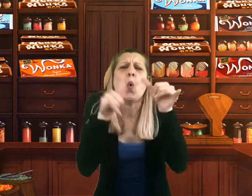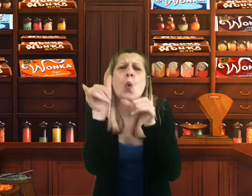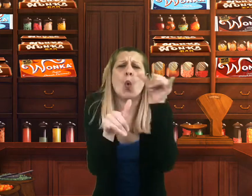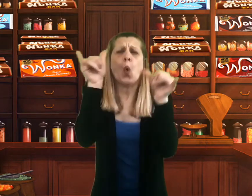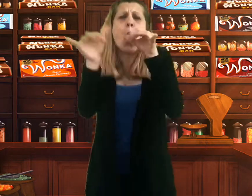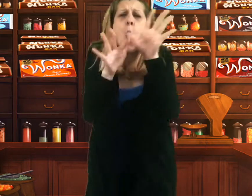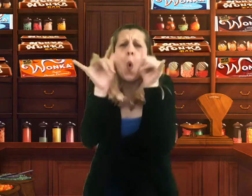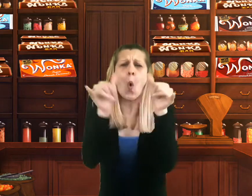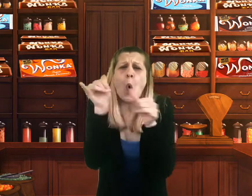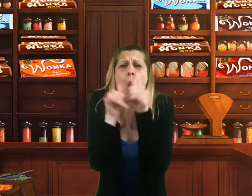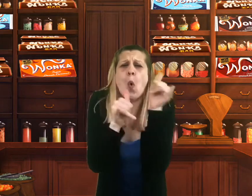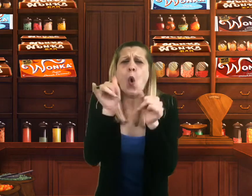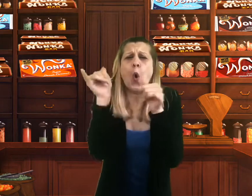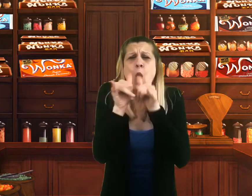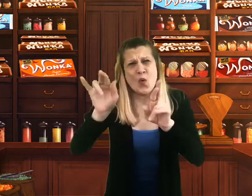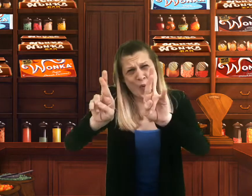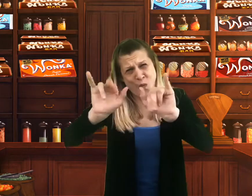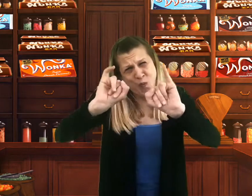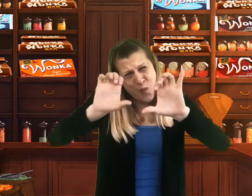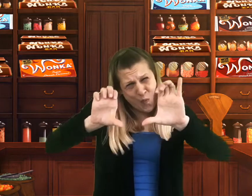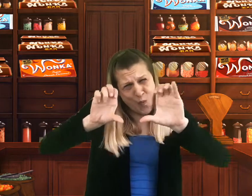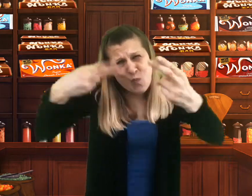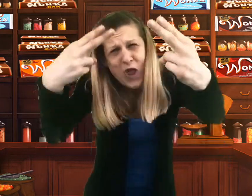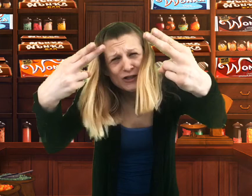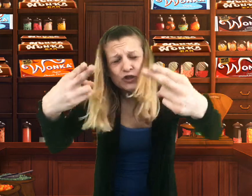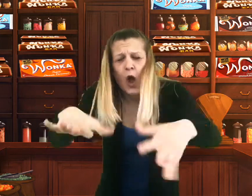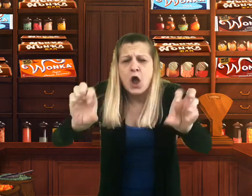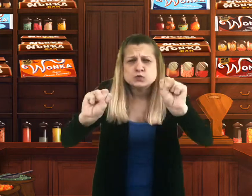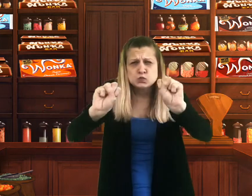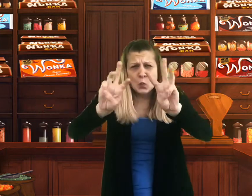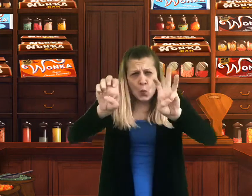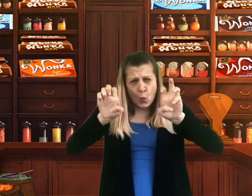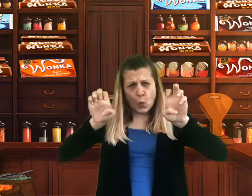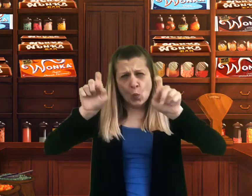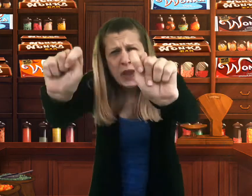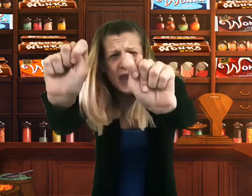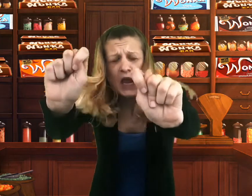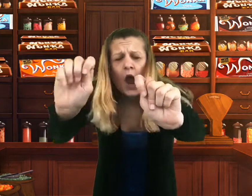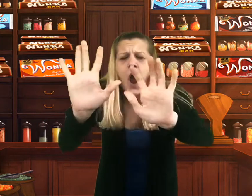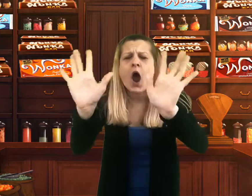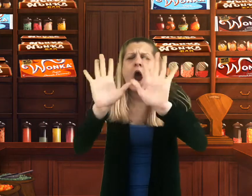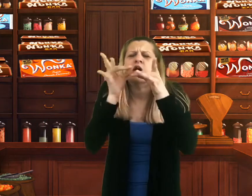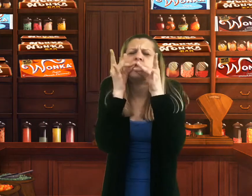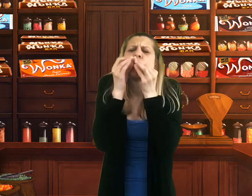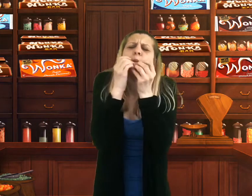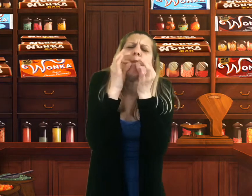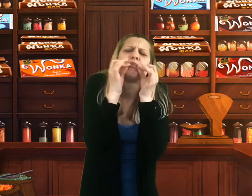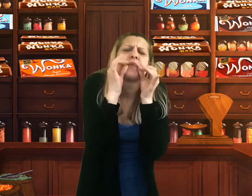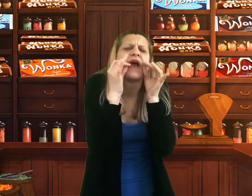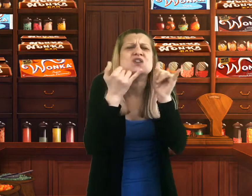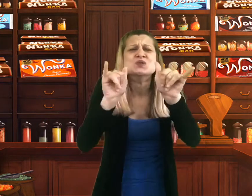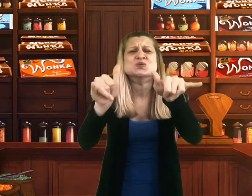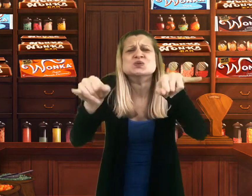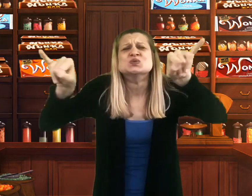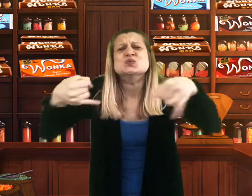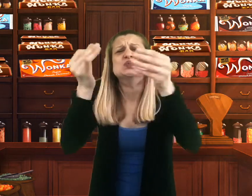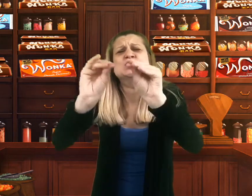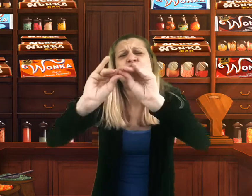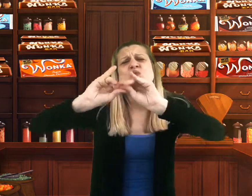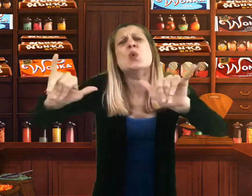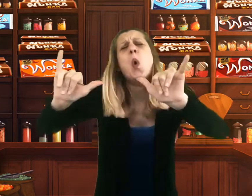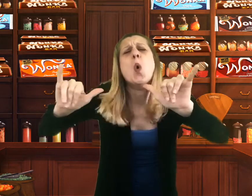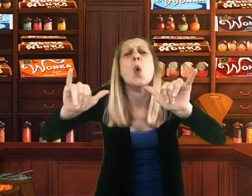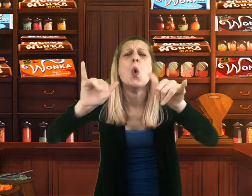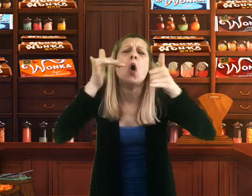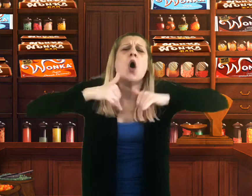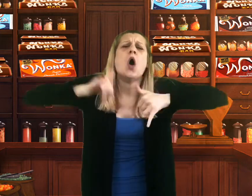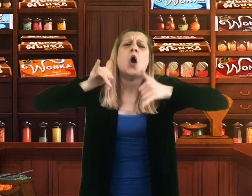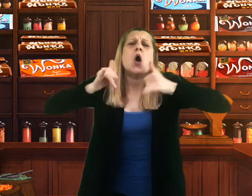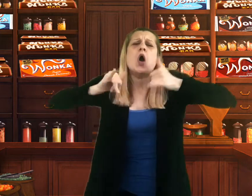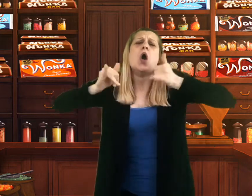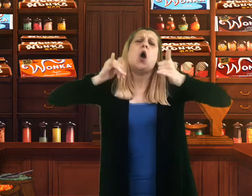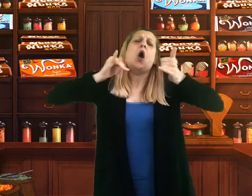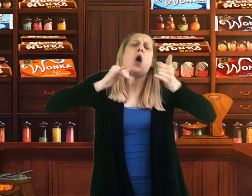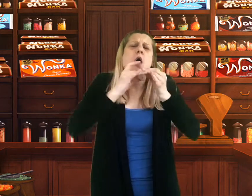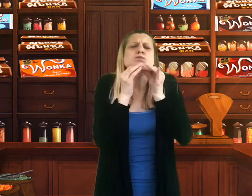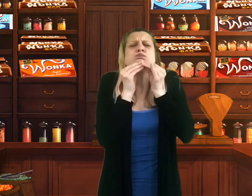He moaned with delight, "It is rich, sweet, and... so delicious!" He took another bite and another one. "Ohh, this is joy."